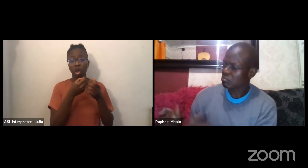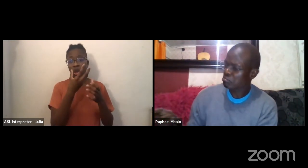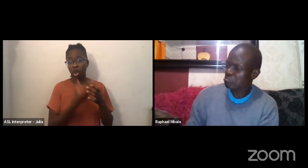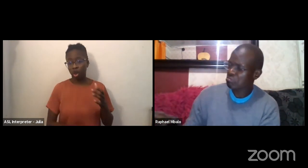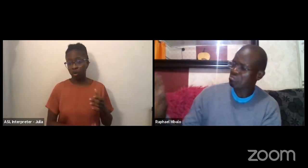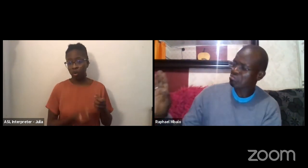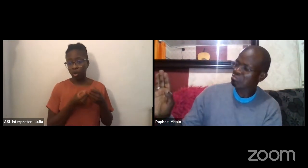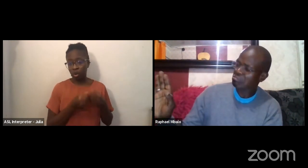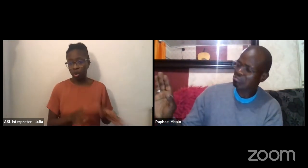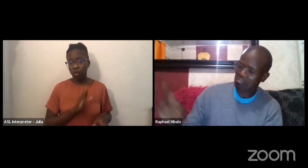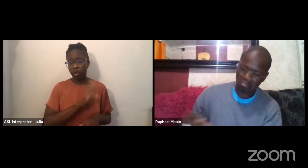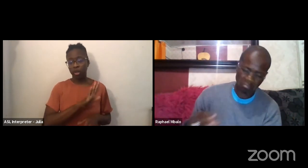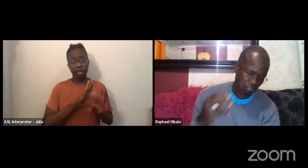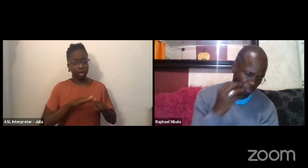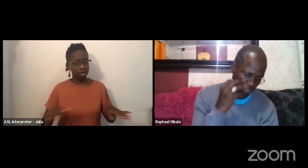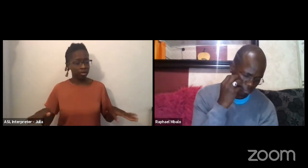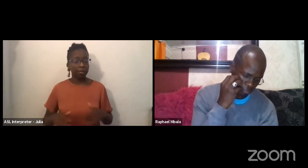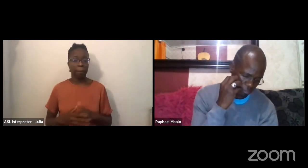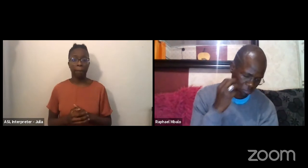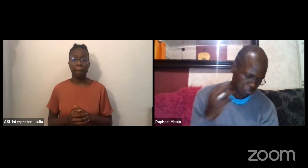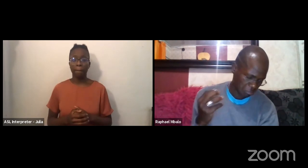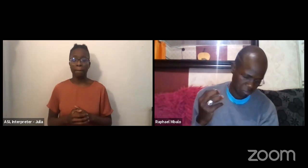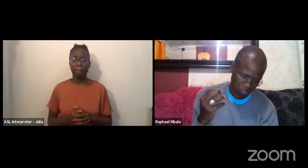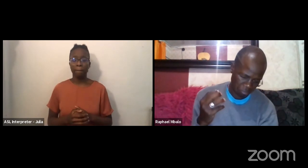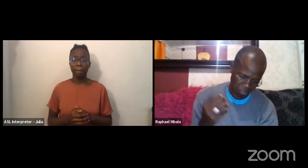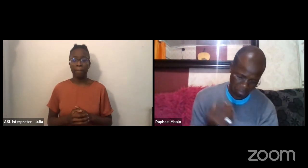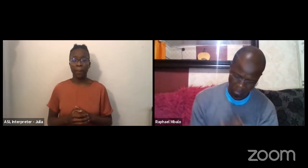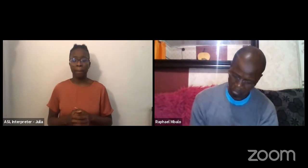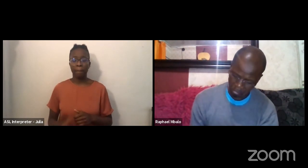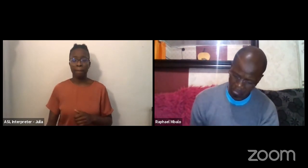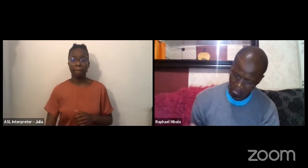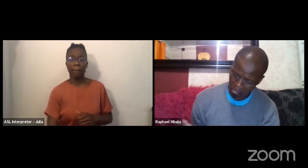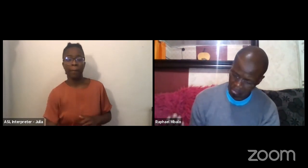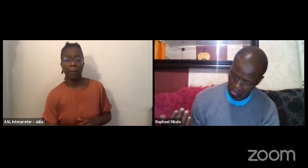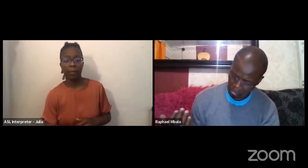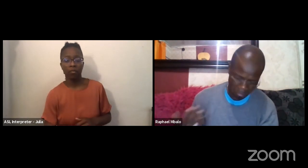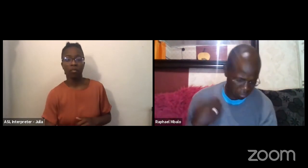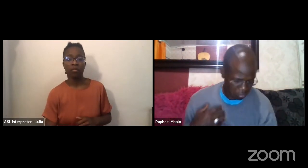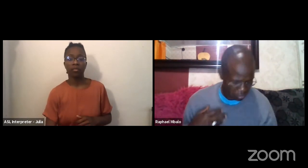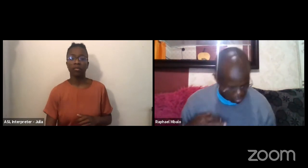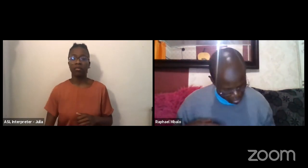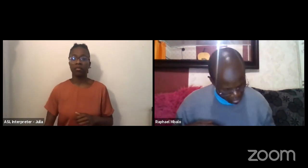Her children were eaten by the soil that the white people were trying to steal